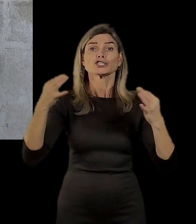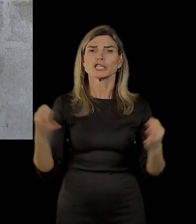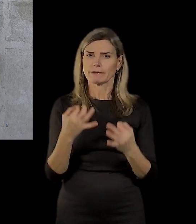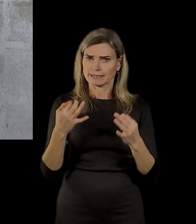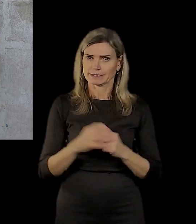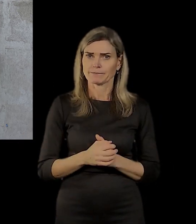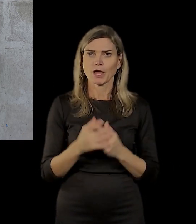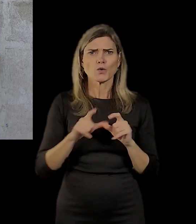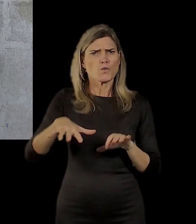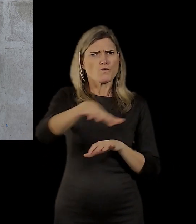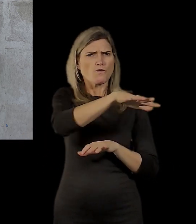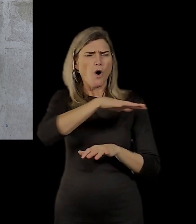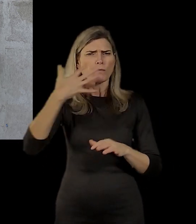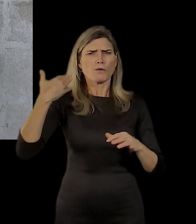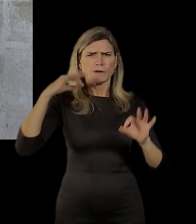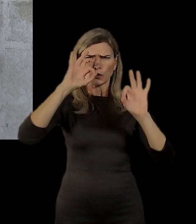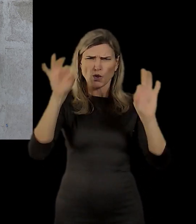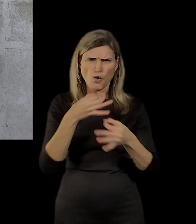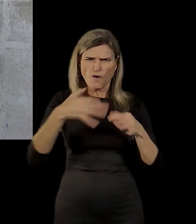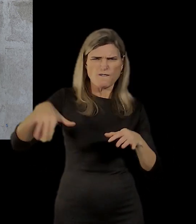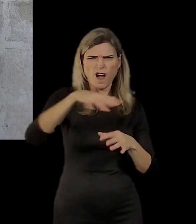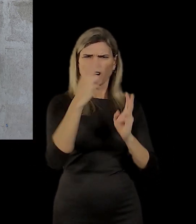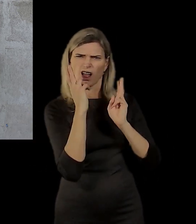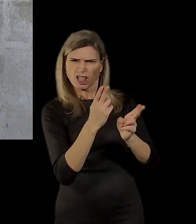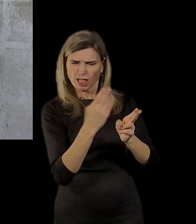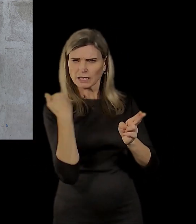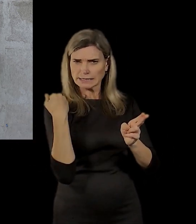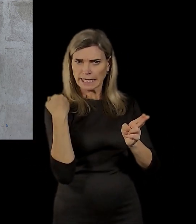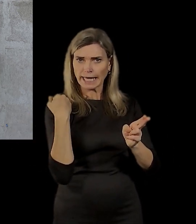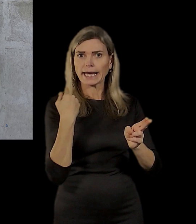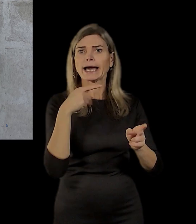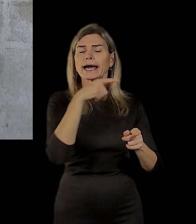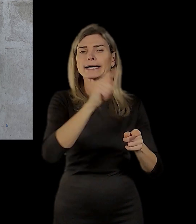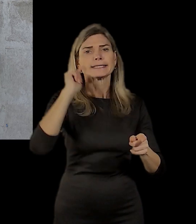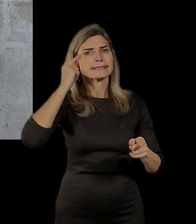but use it on site. So all the structures that we demolish go back into the backfill.